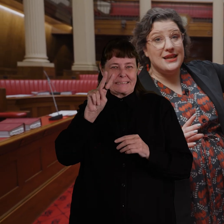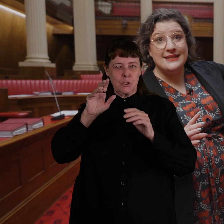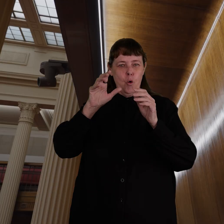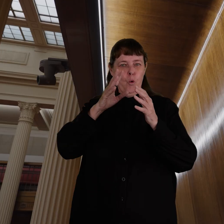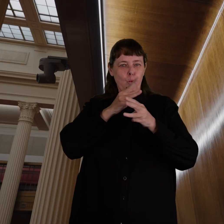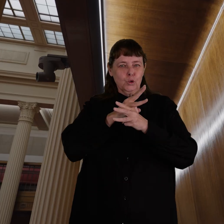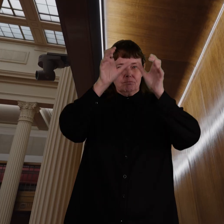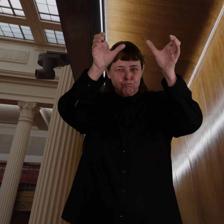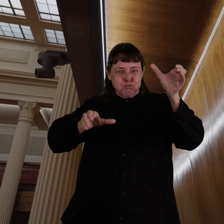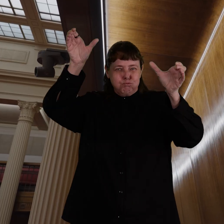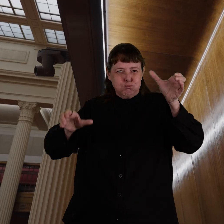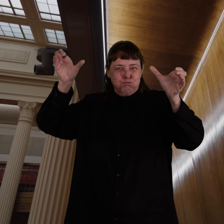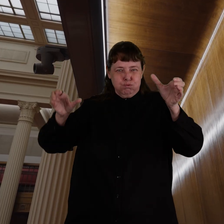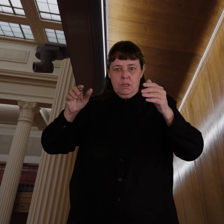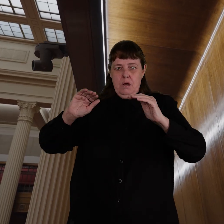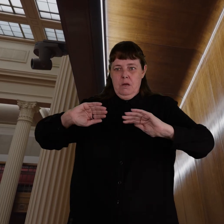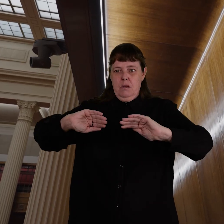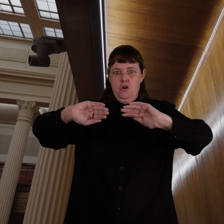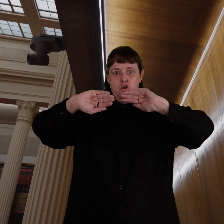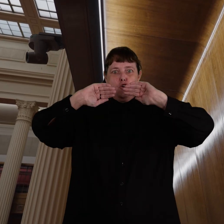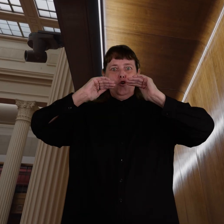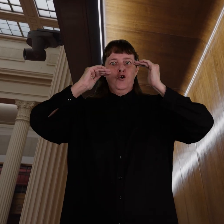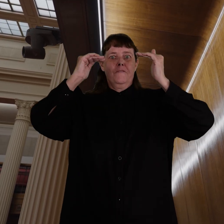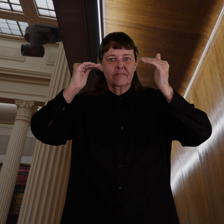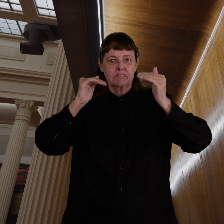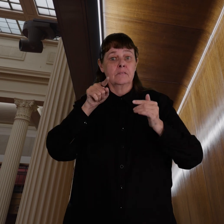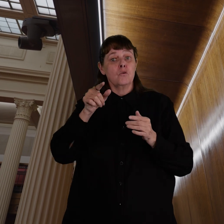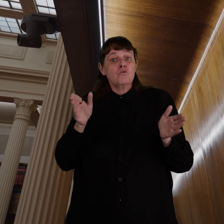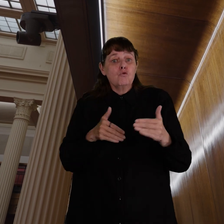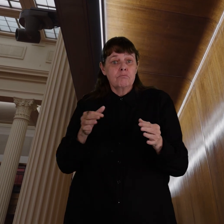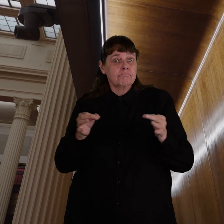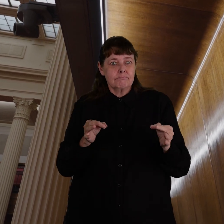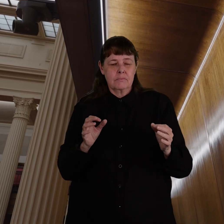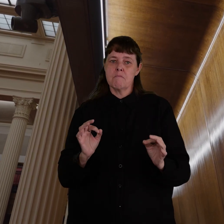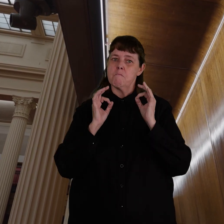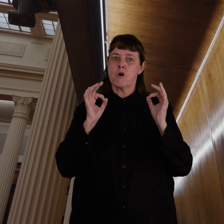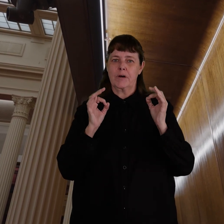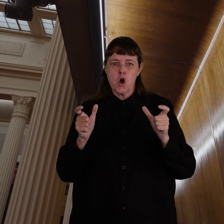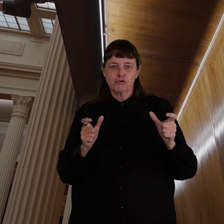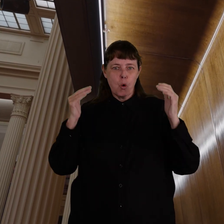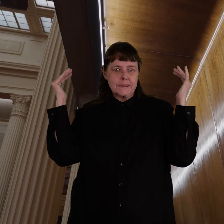Queensland maple. And if you can see ,the wooden panels curve inwards. This room was designed